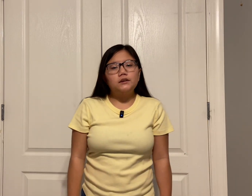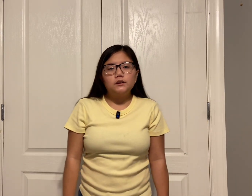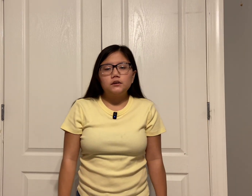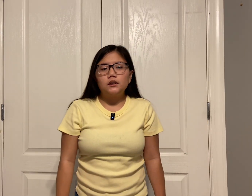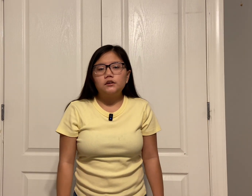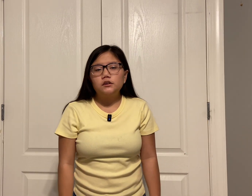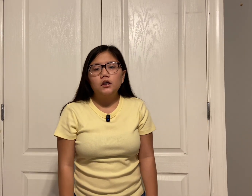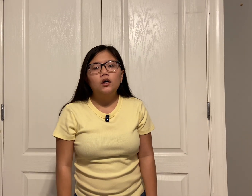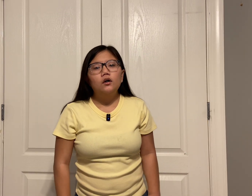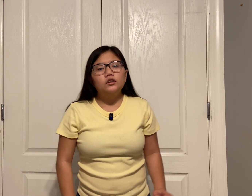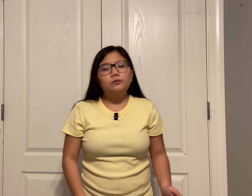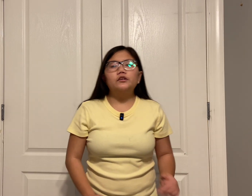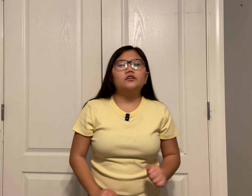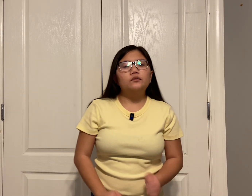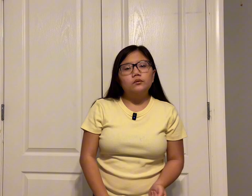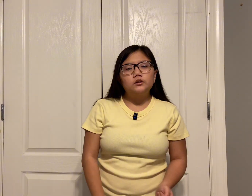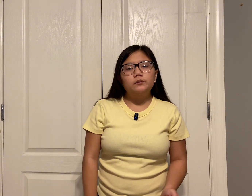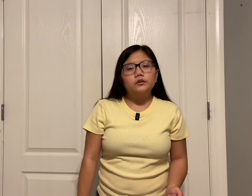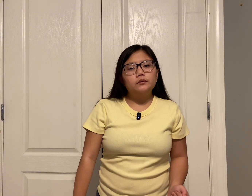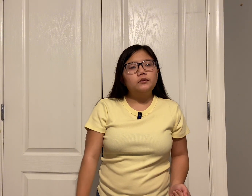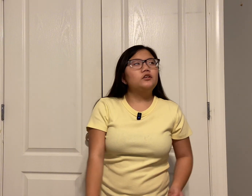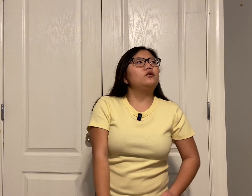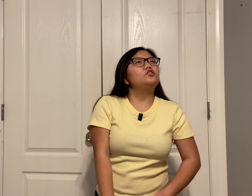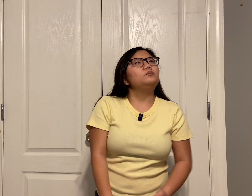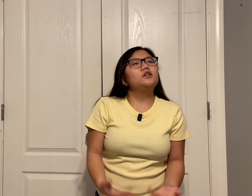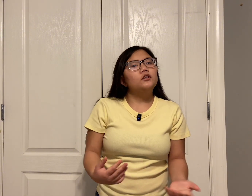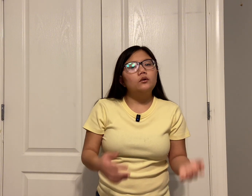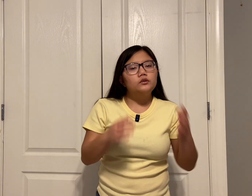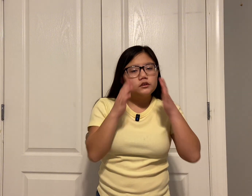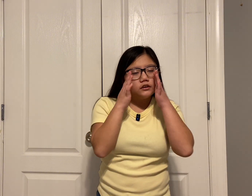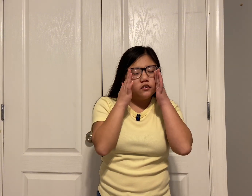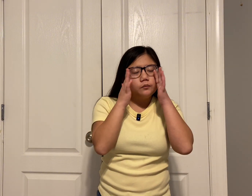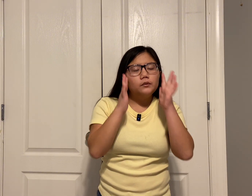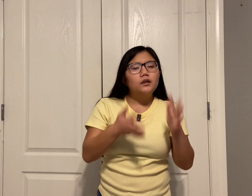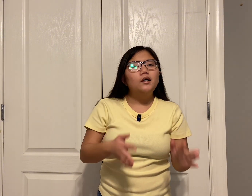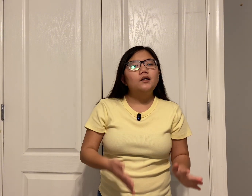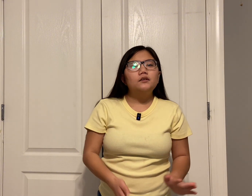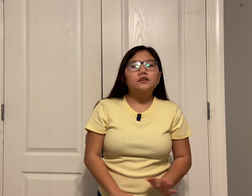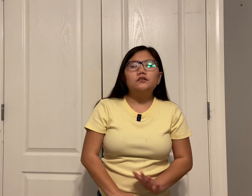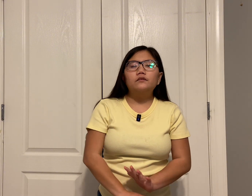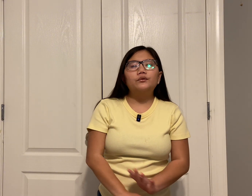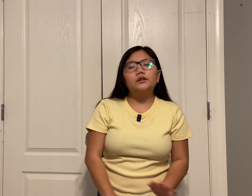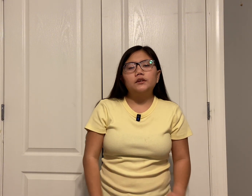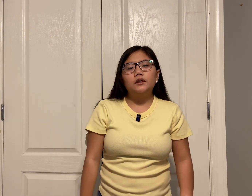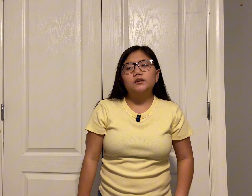That's Spirit as in Holy Spirit but it can also mean ghost but that's not for this case.